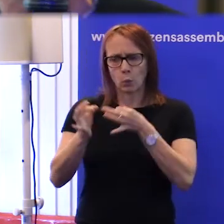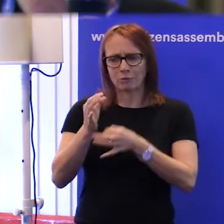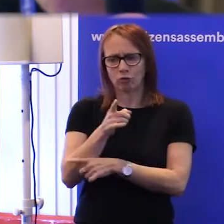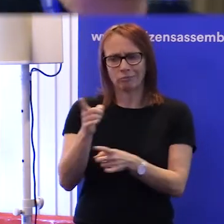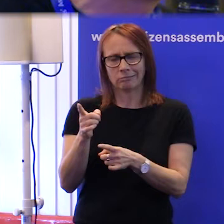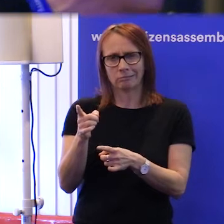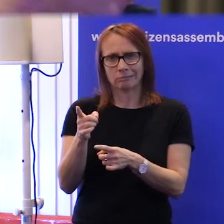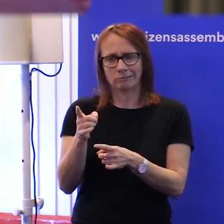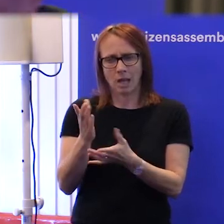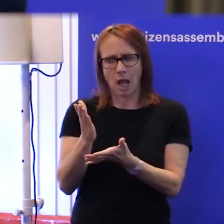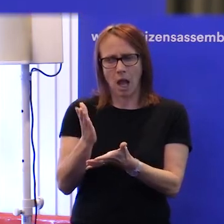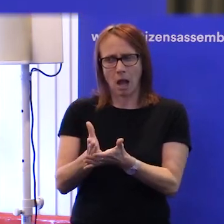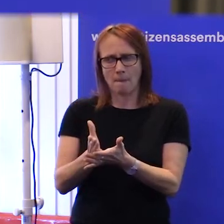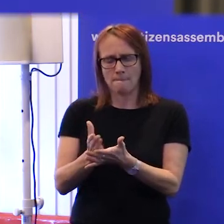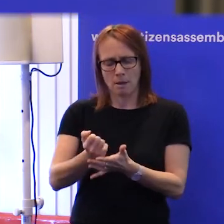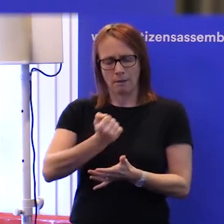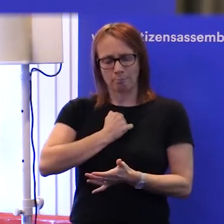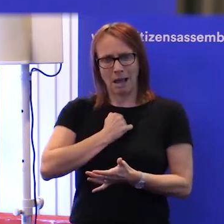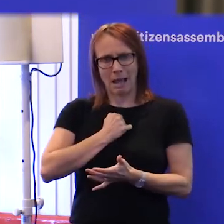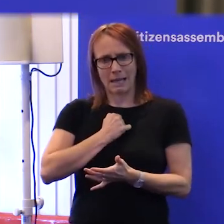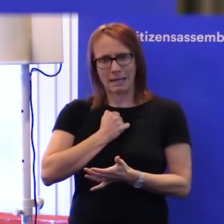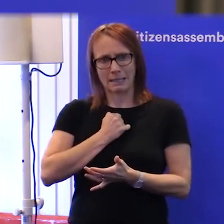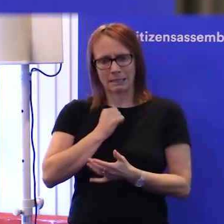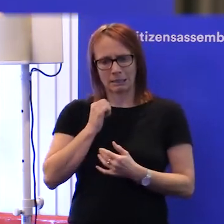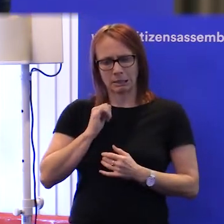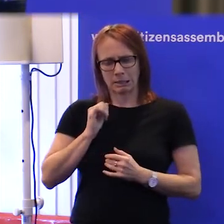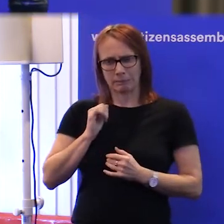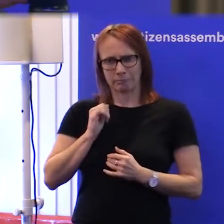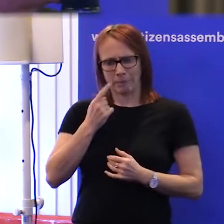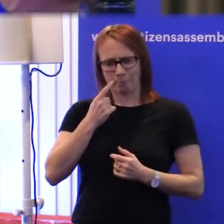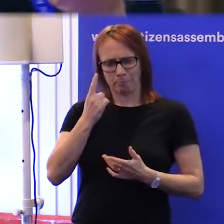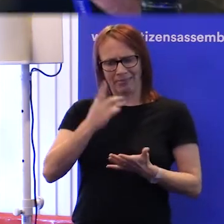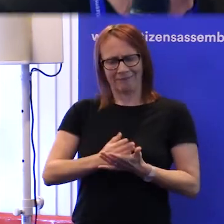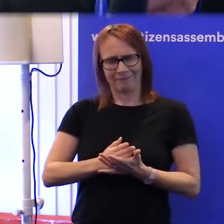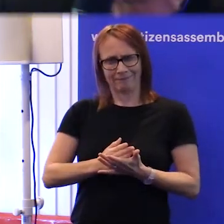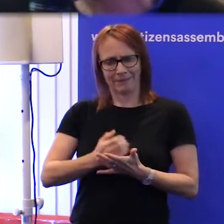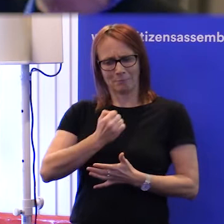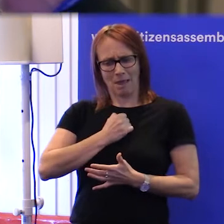kind of accord with you don't prejudices or doesn't actually you know challenge